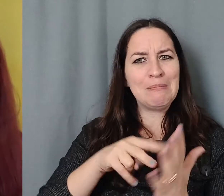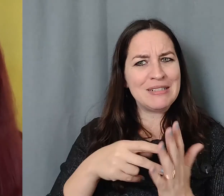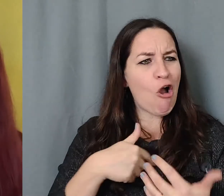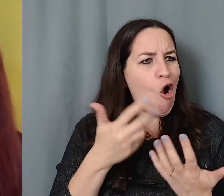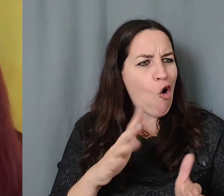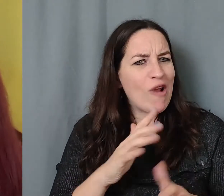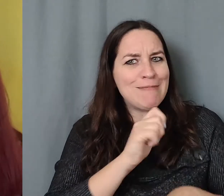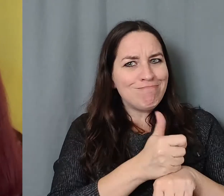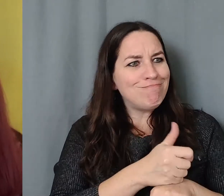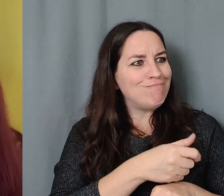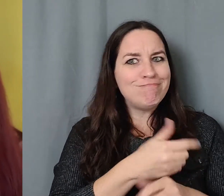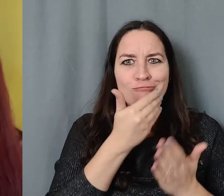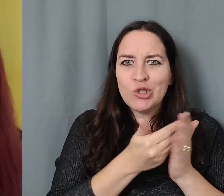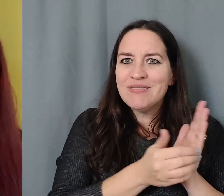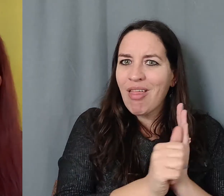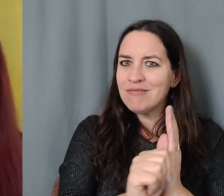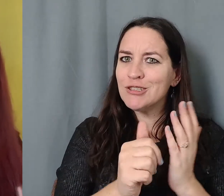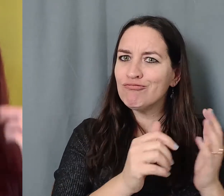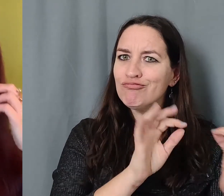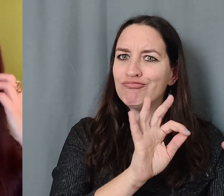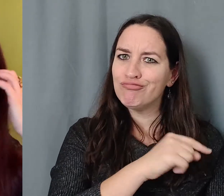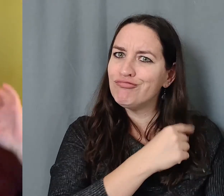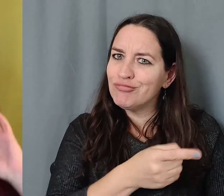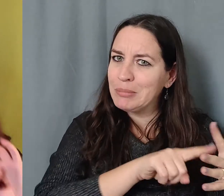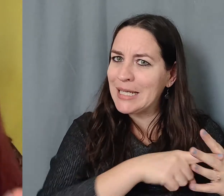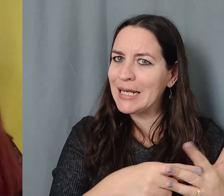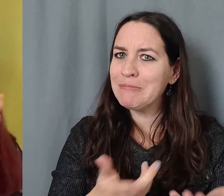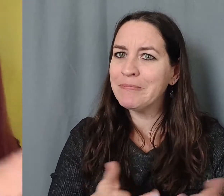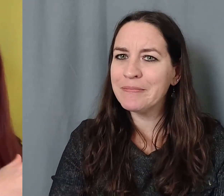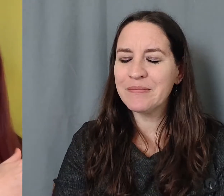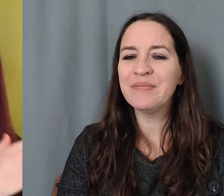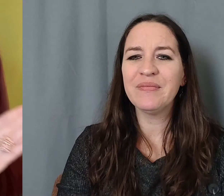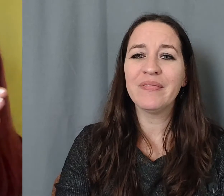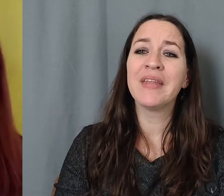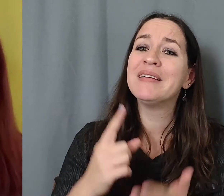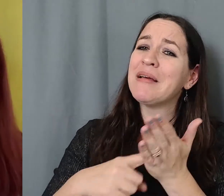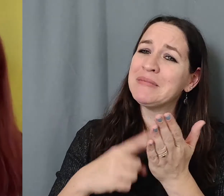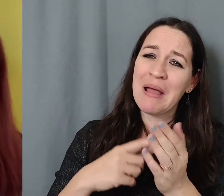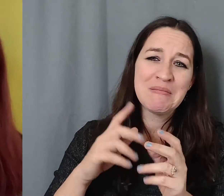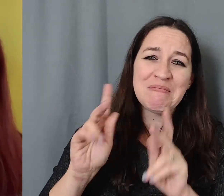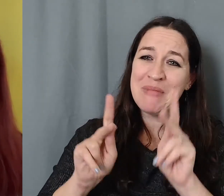this far, you can keep going. Now, a lot of times I hear people getting frustrated because they go through the beginning stages, they get to the intermediate stages